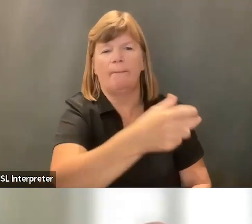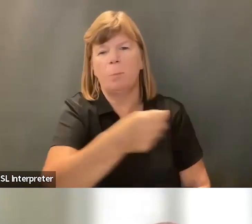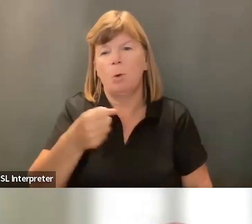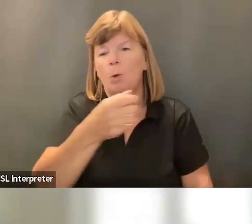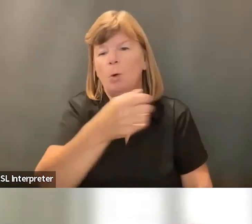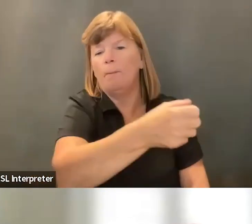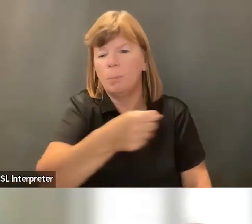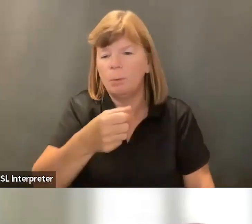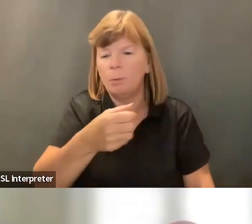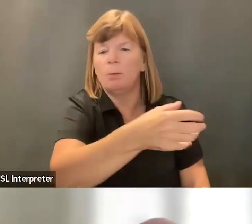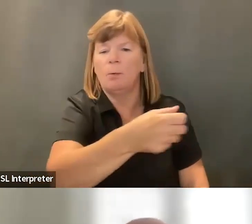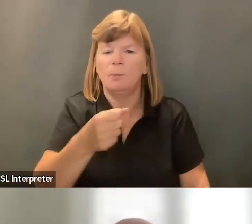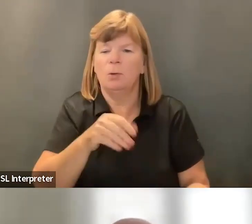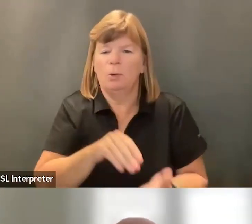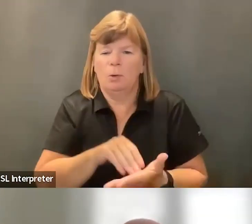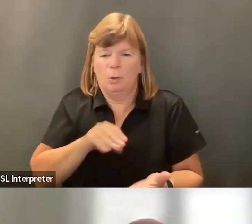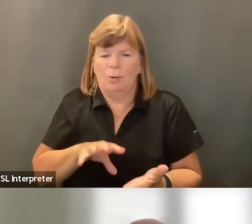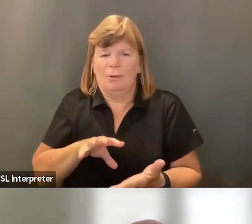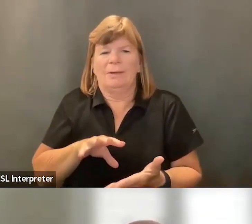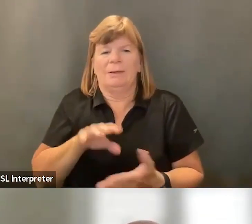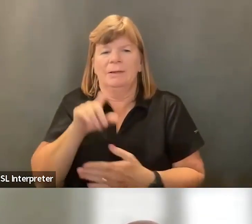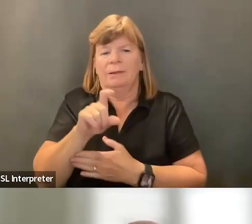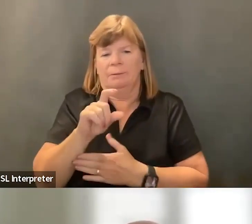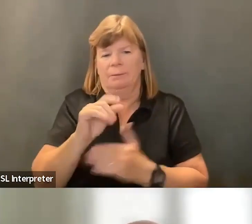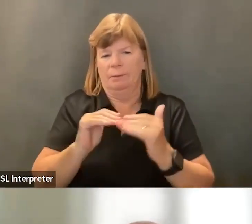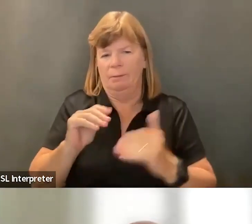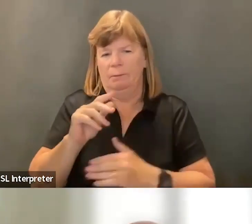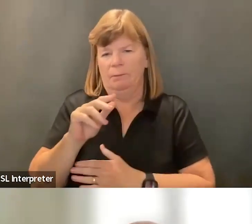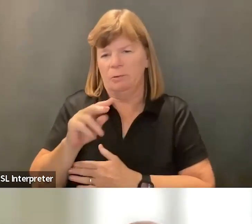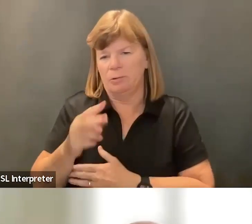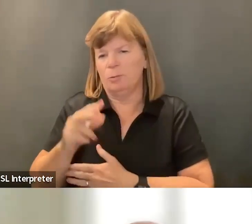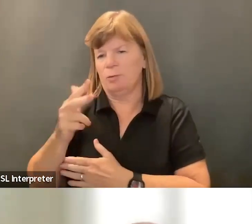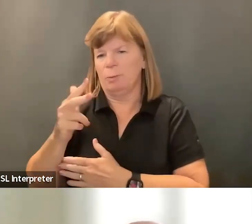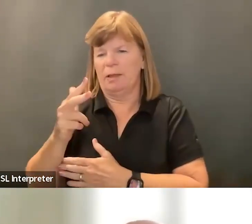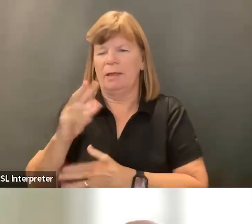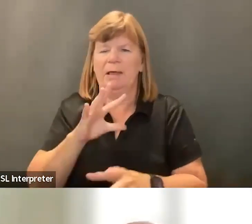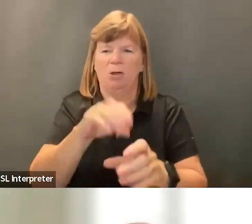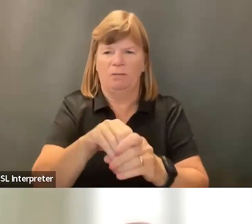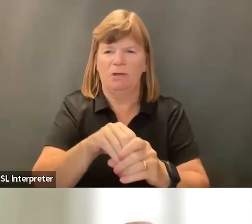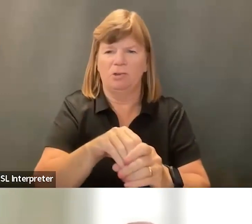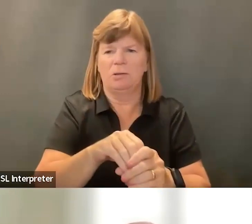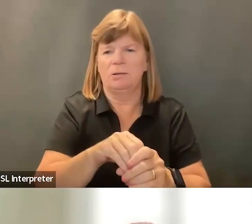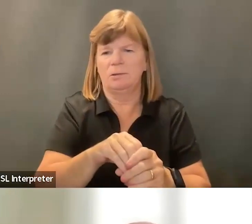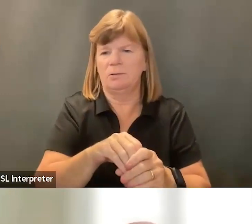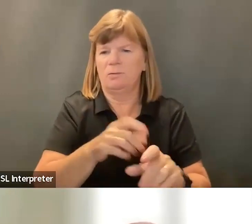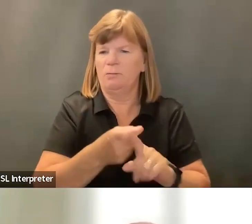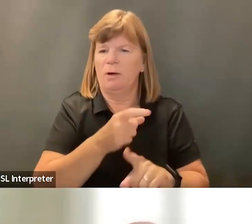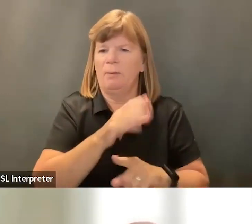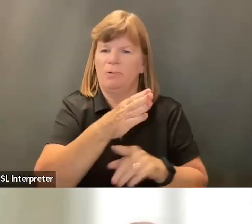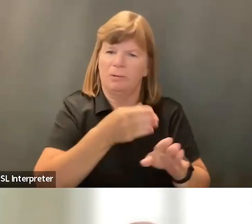who need tier two and tier three interventions out of content-rich learning be it social studies